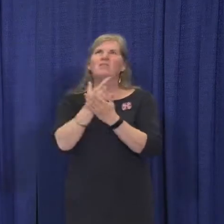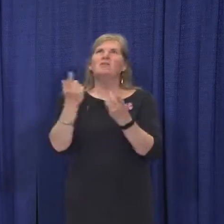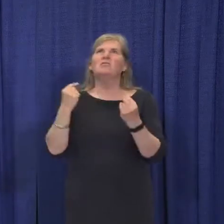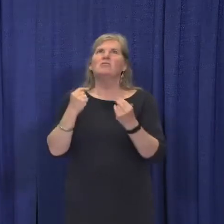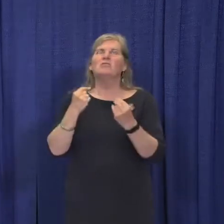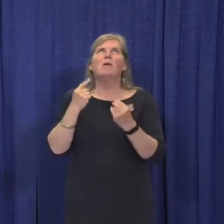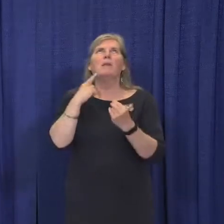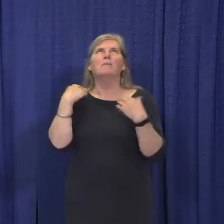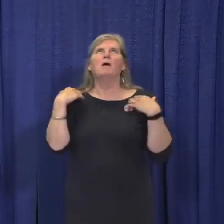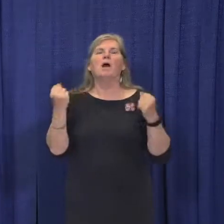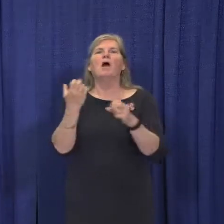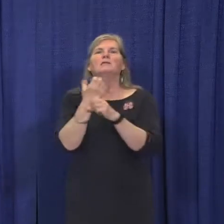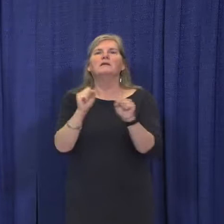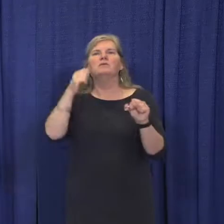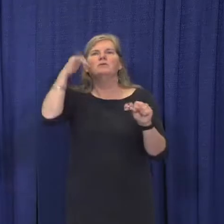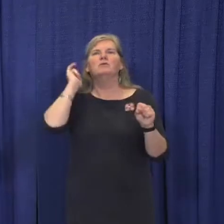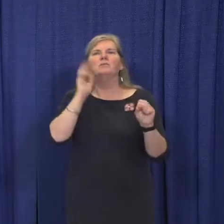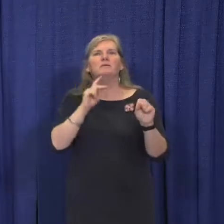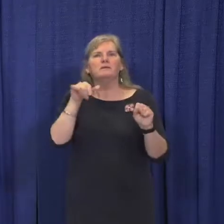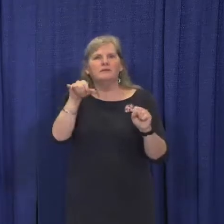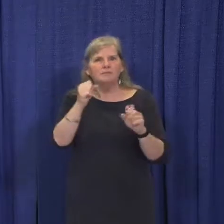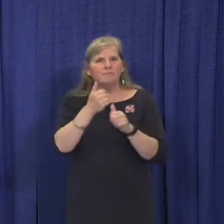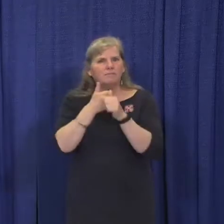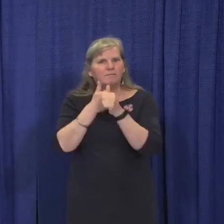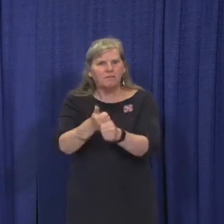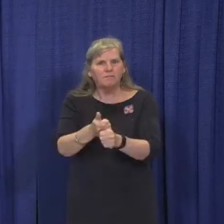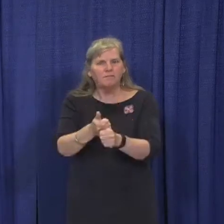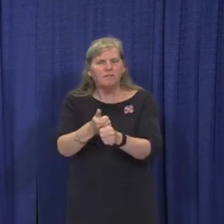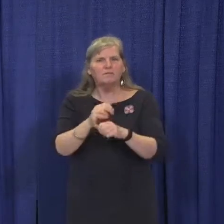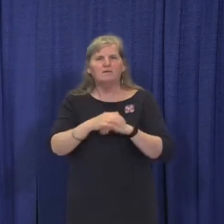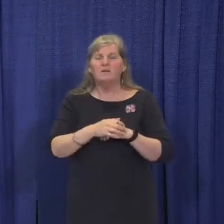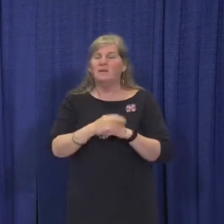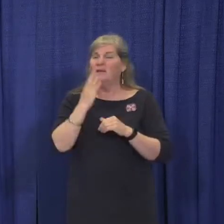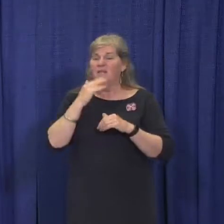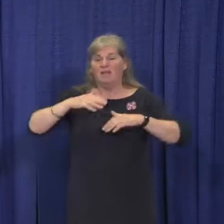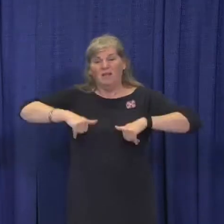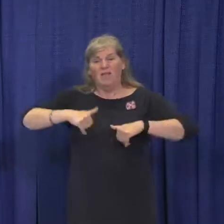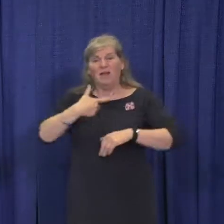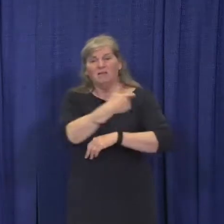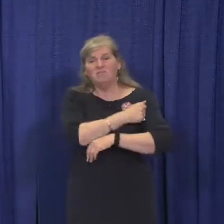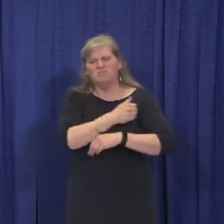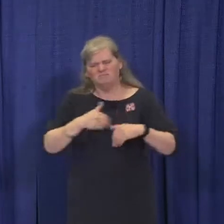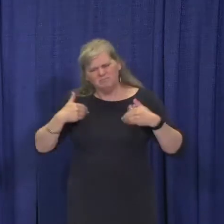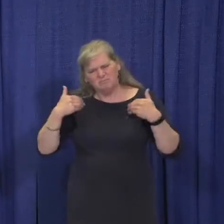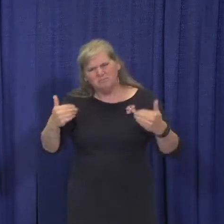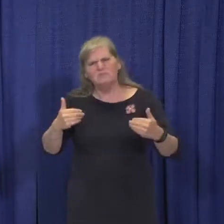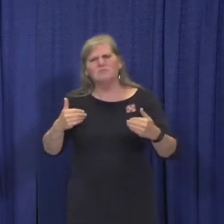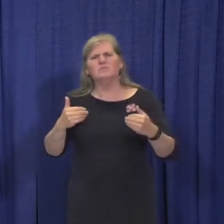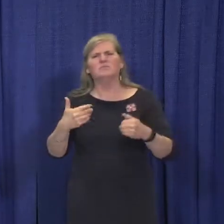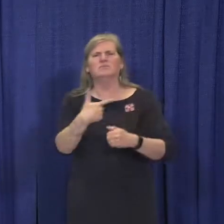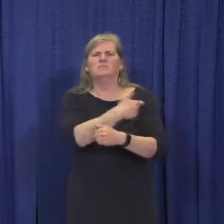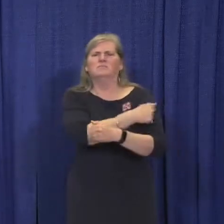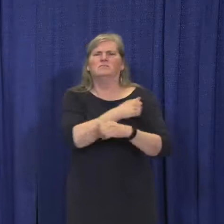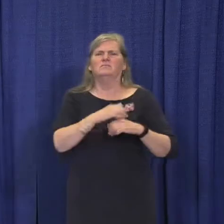Yukoners in mind in this include stepping up and taking your shot if you haven't already following